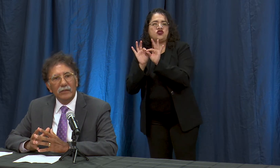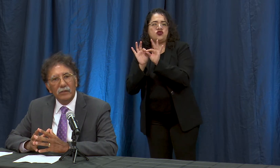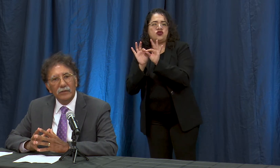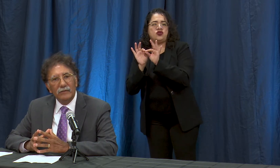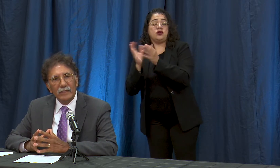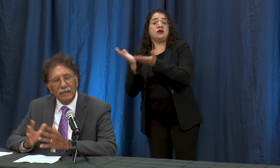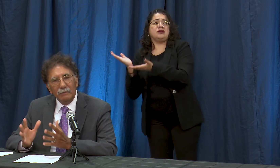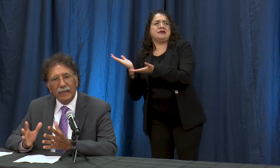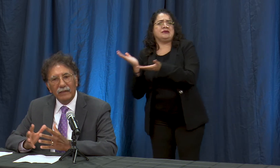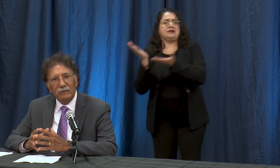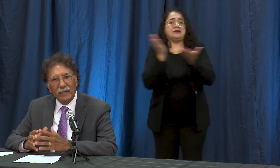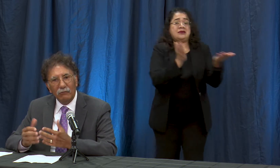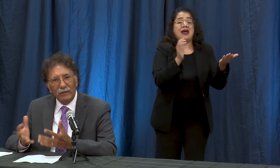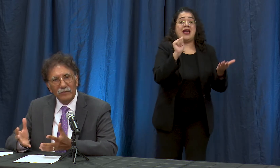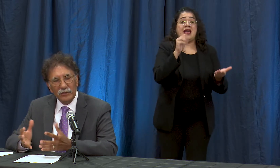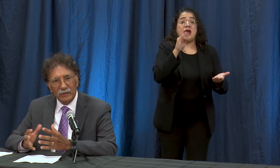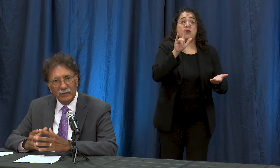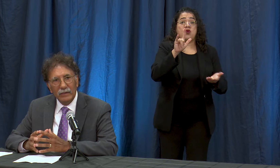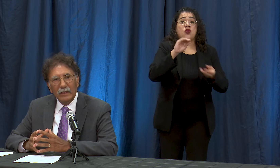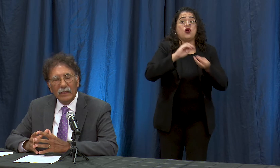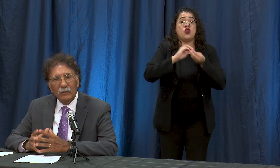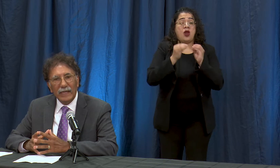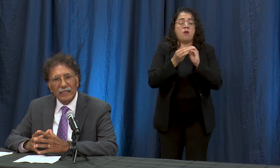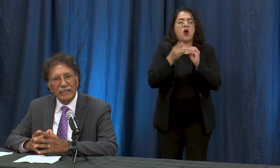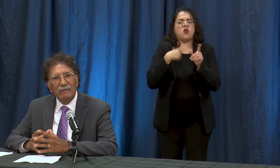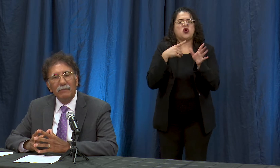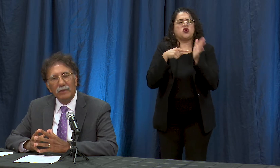terms of the impact of what I've referenced here - we had a